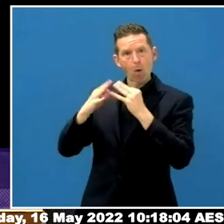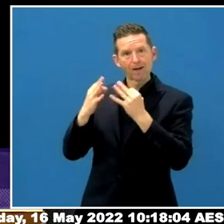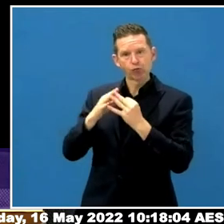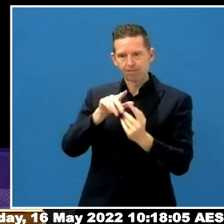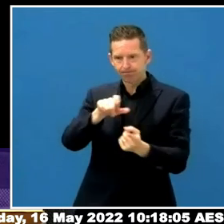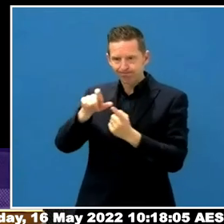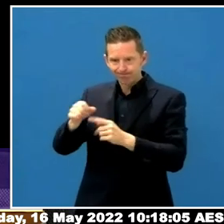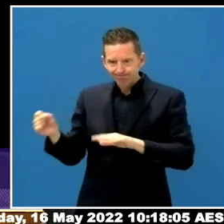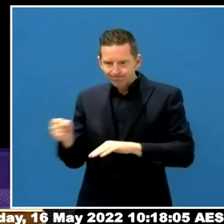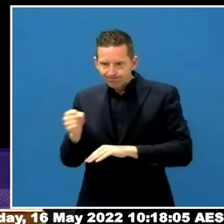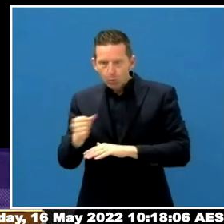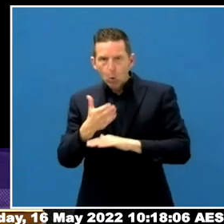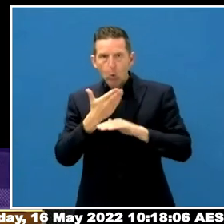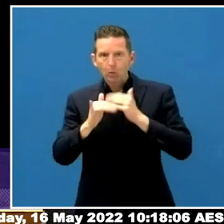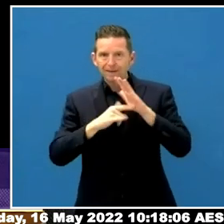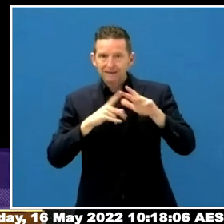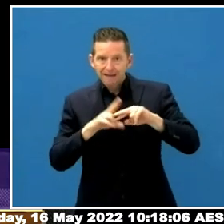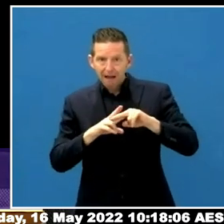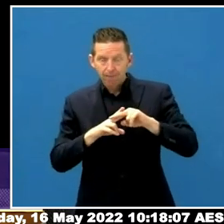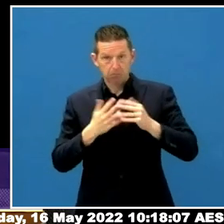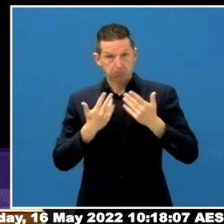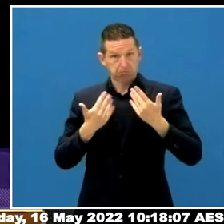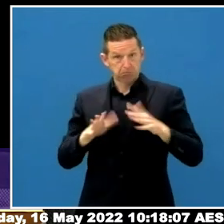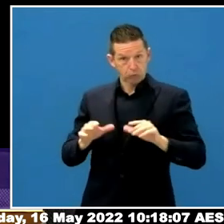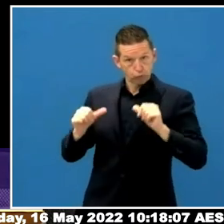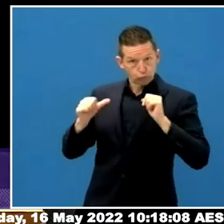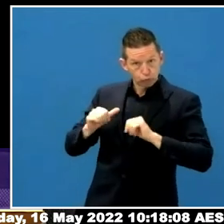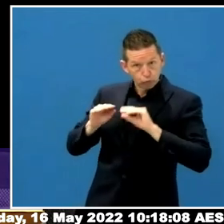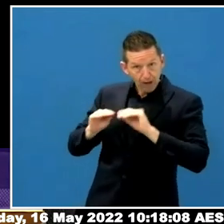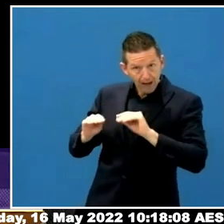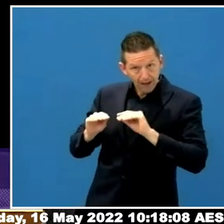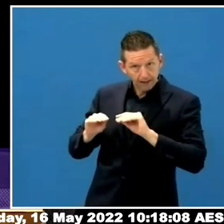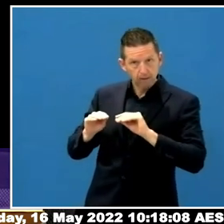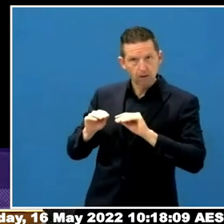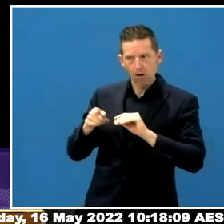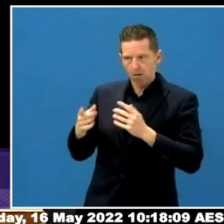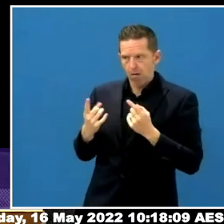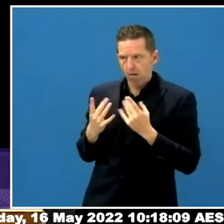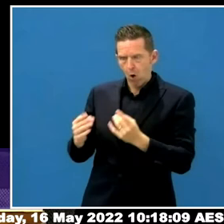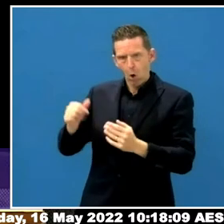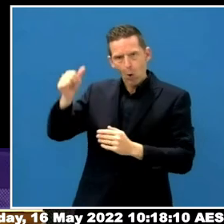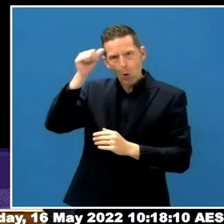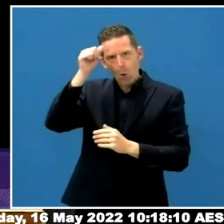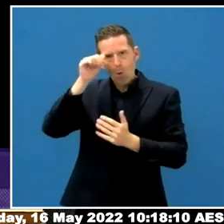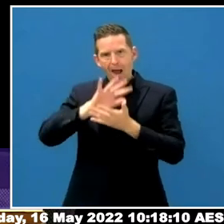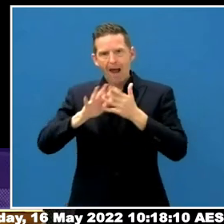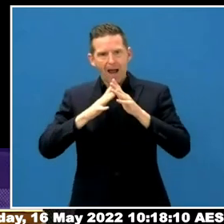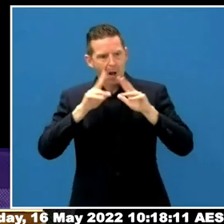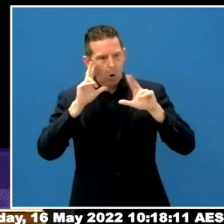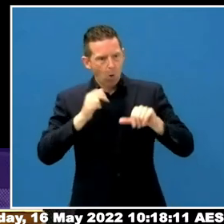staff about the challenges faced by its frontline workers and about the impact of